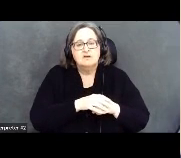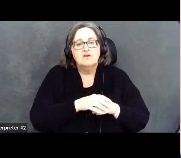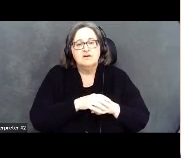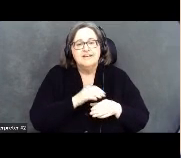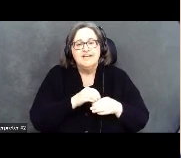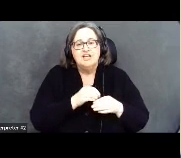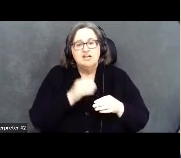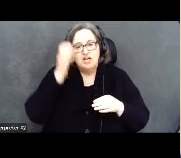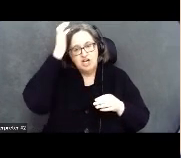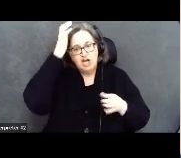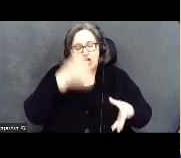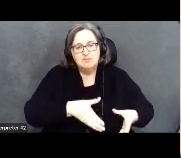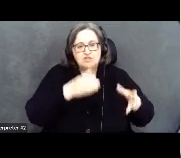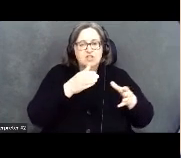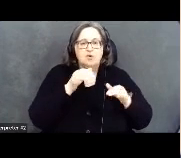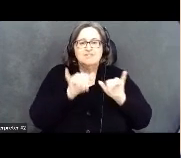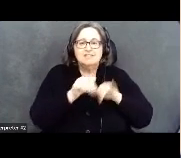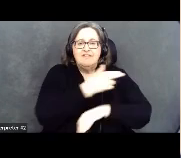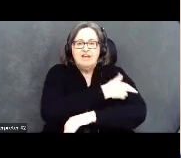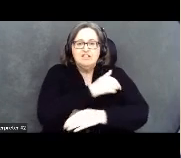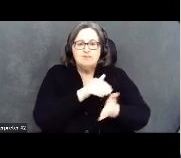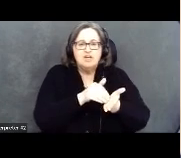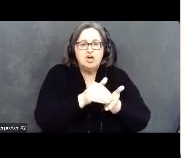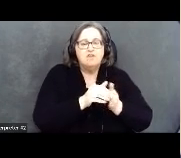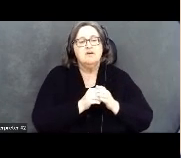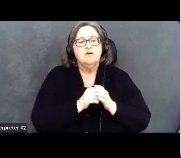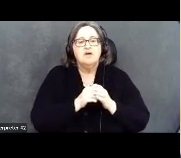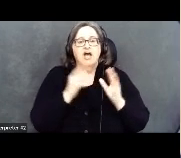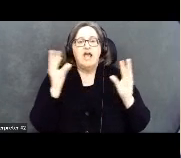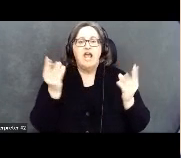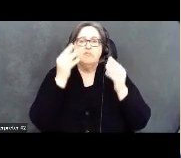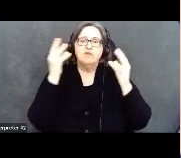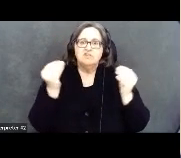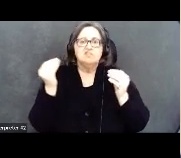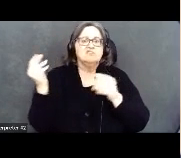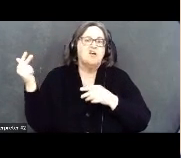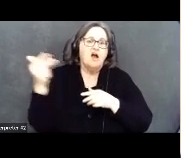We have hospital stays often. We have ambulance calls a lot. I have two ambulance companies on